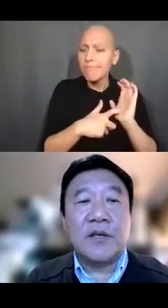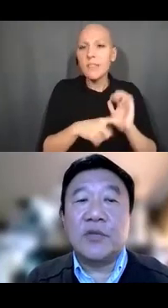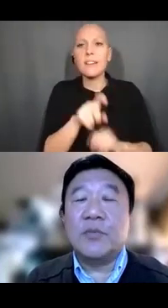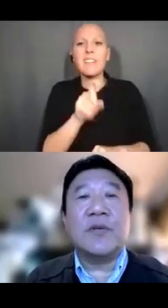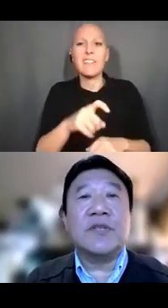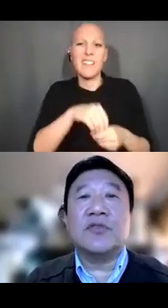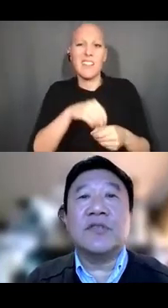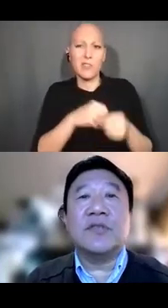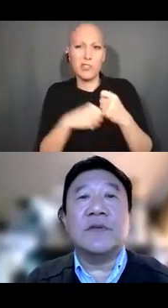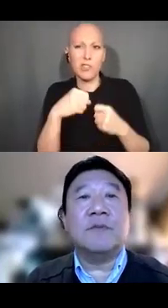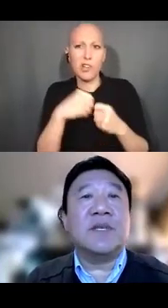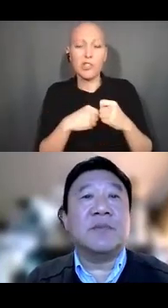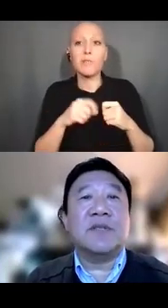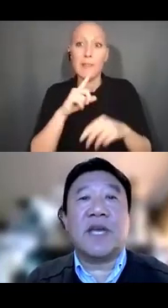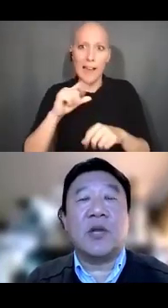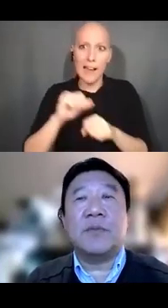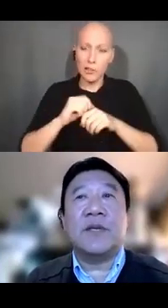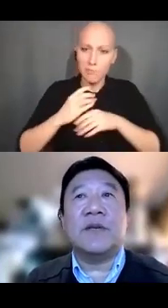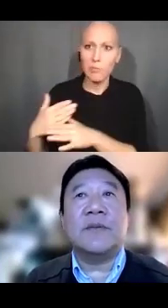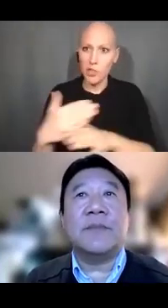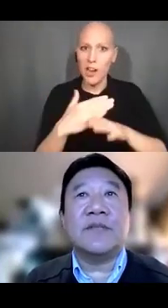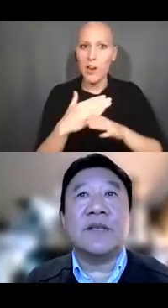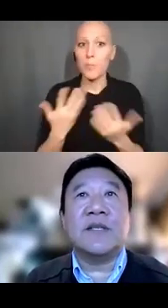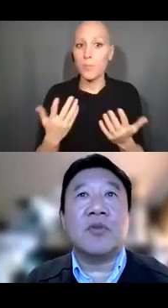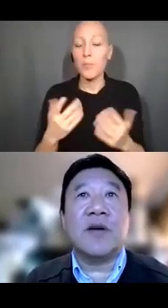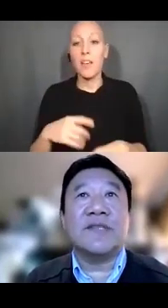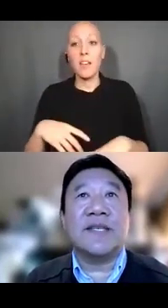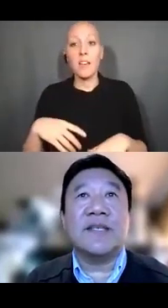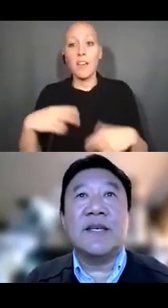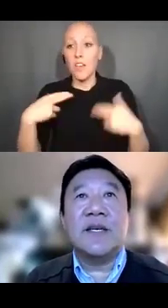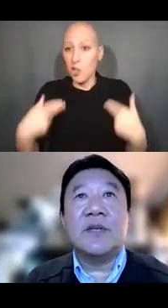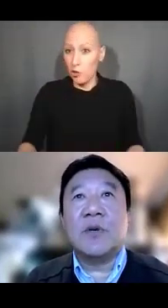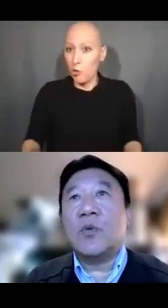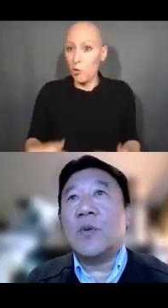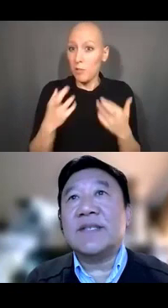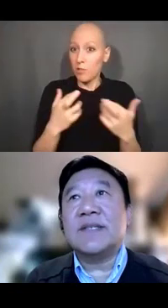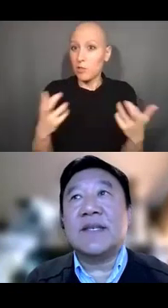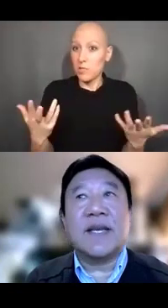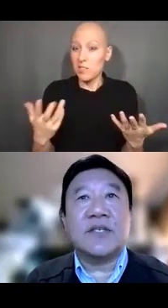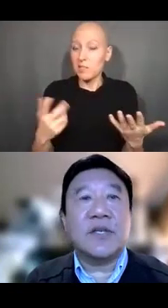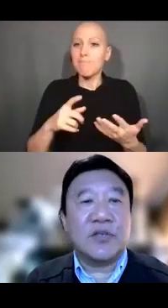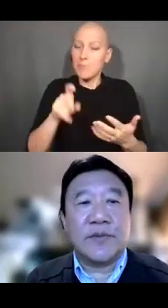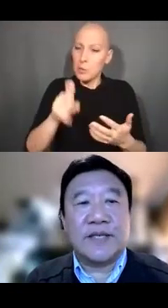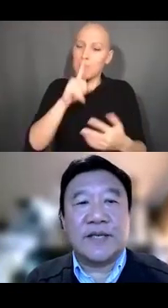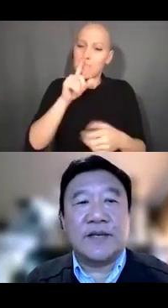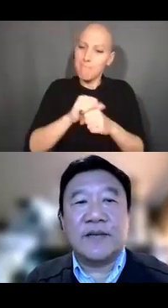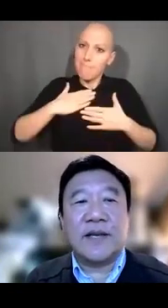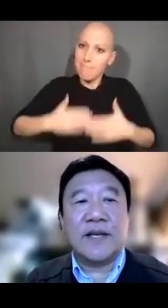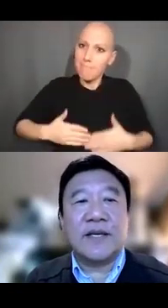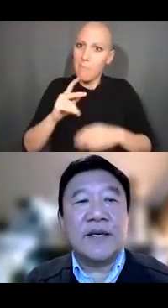Human resources, you need people to help basically process the requests and actually curate data and the like.